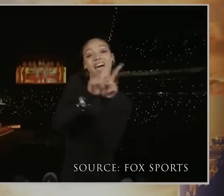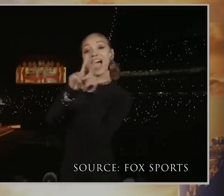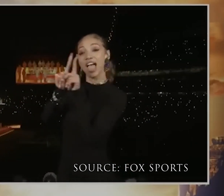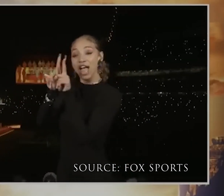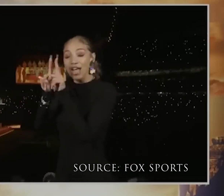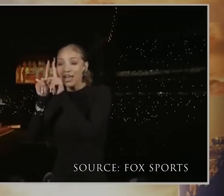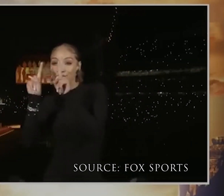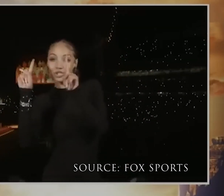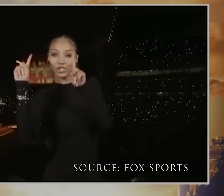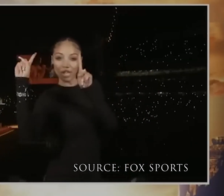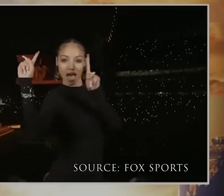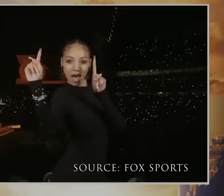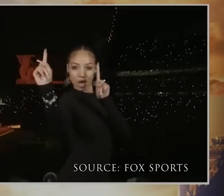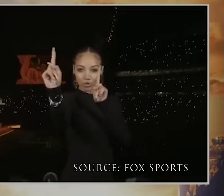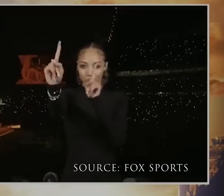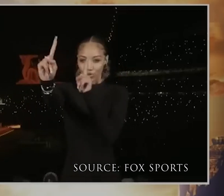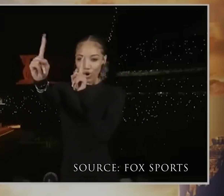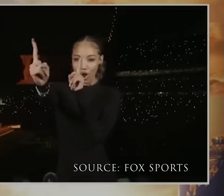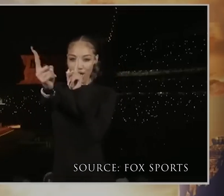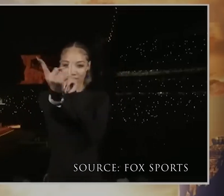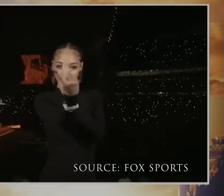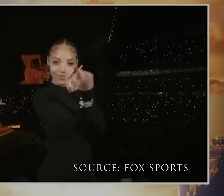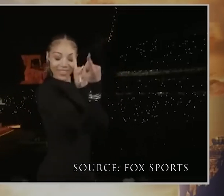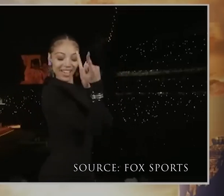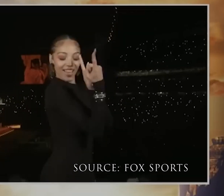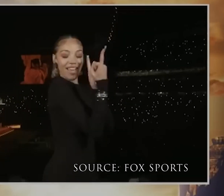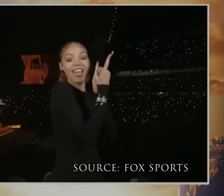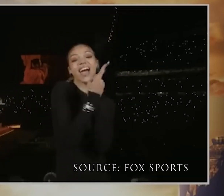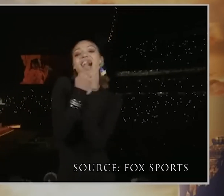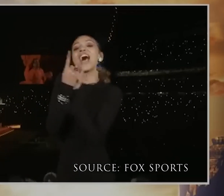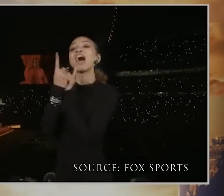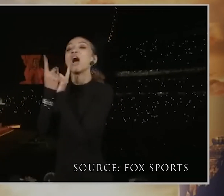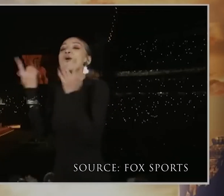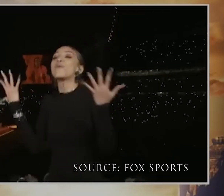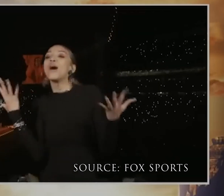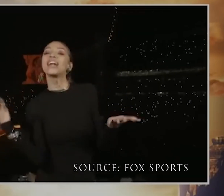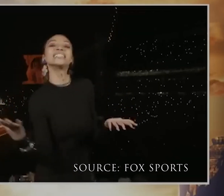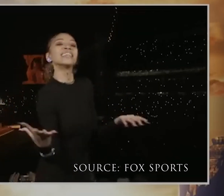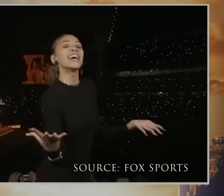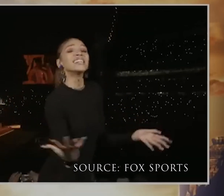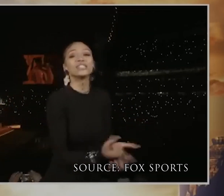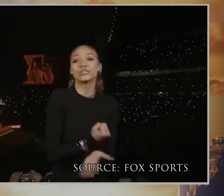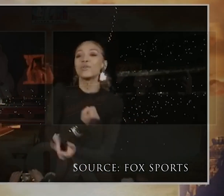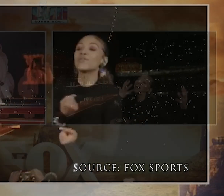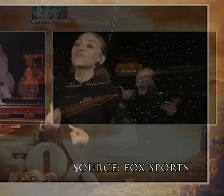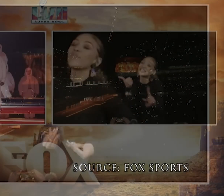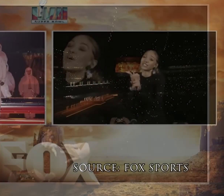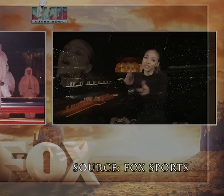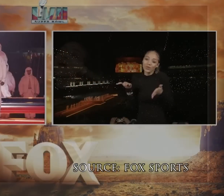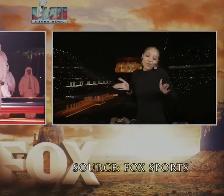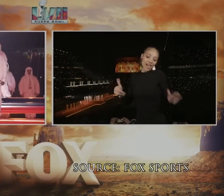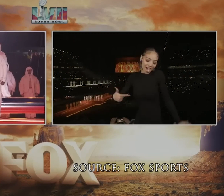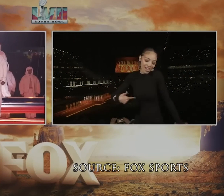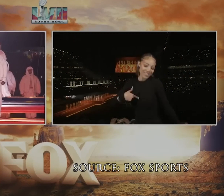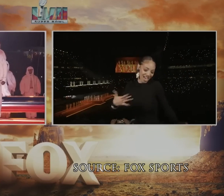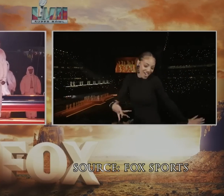they can really, truly portray the art and emotion and